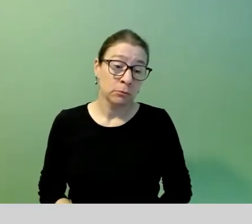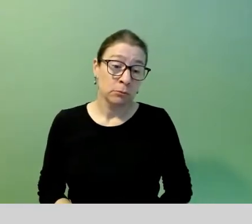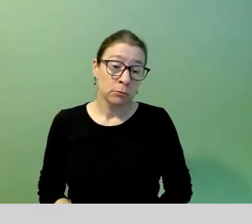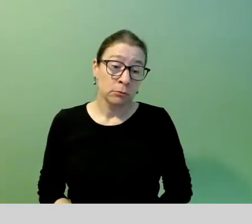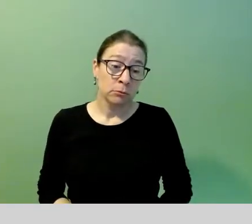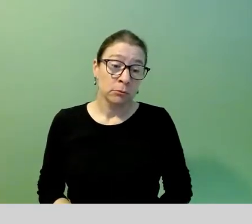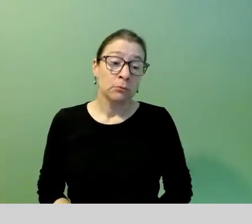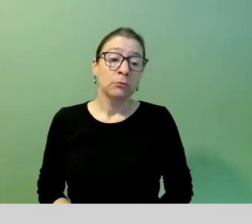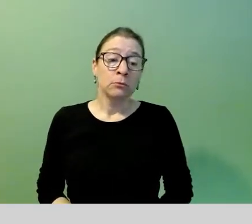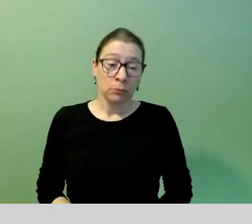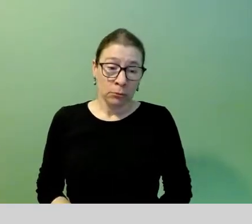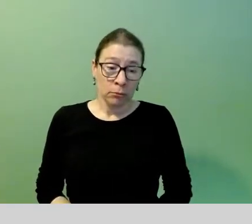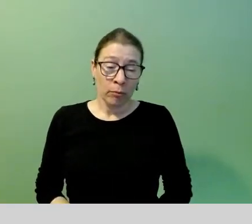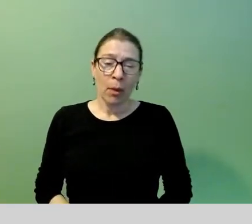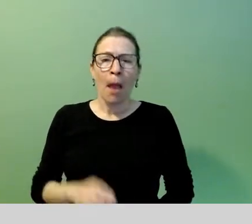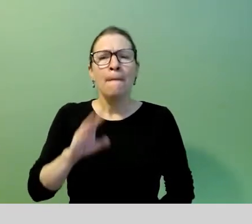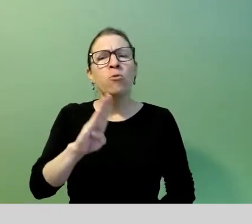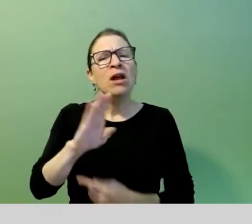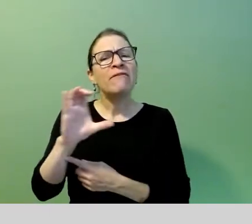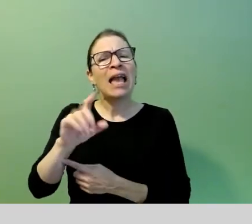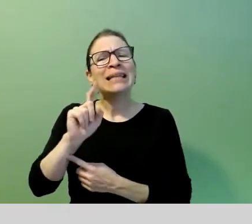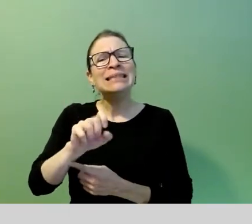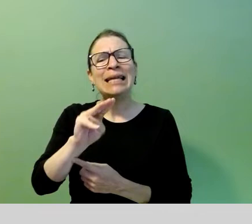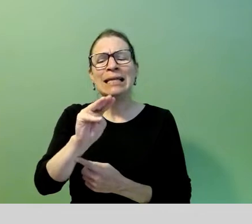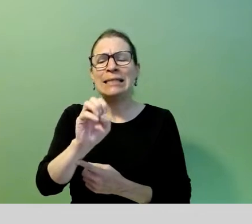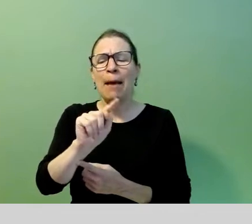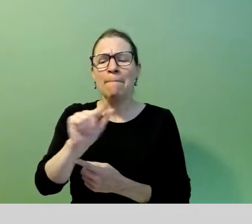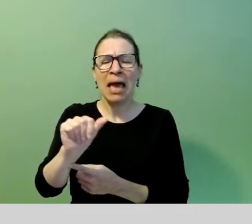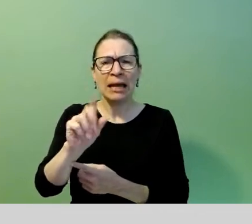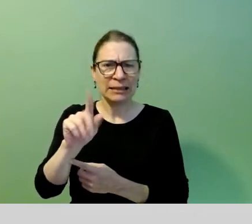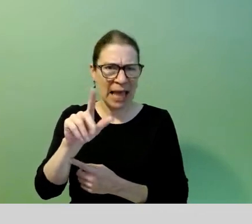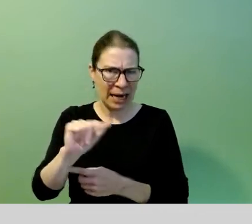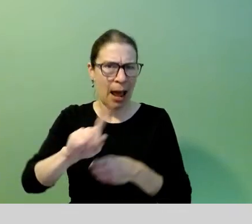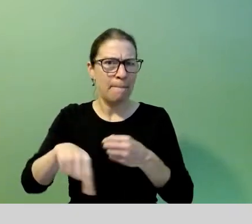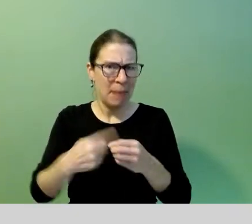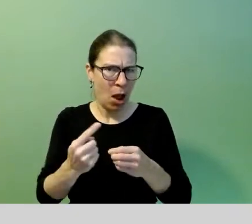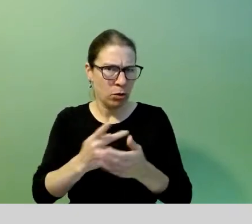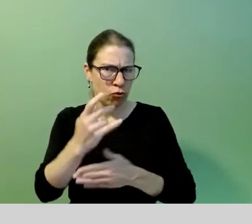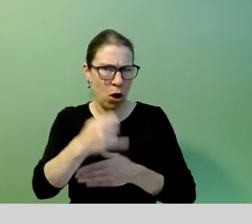Now, briefcase needs some metadata about the project starting with a description.